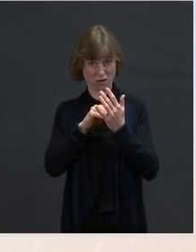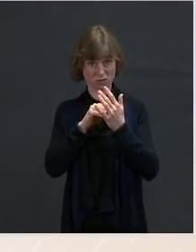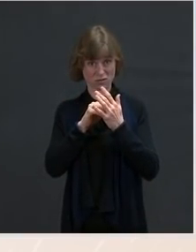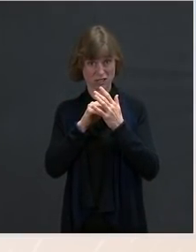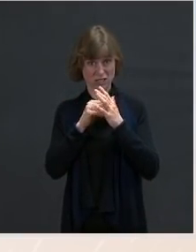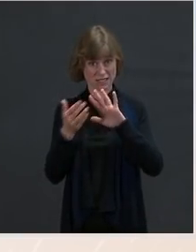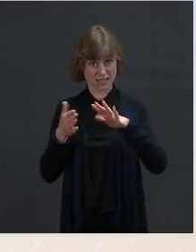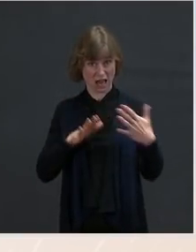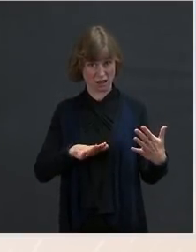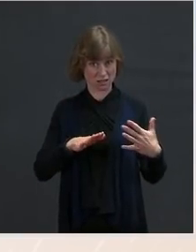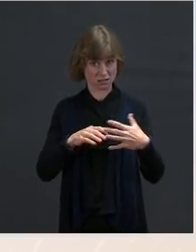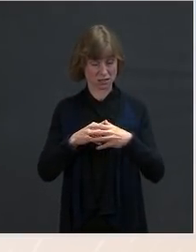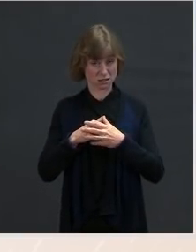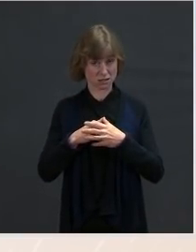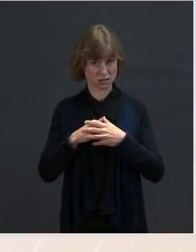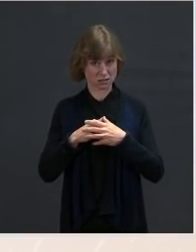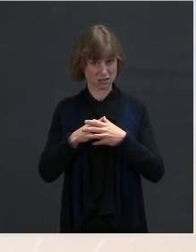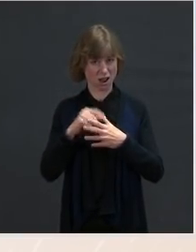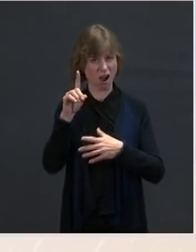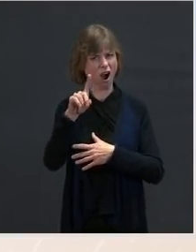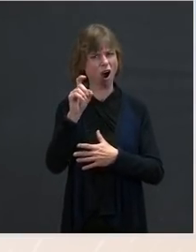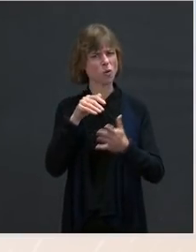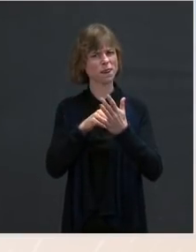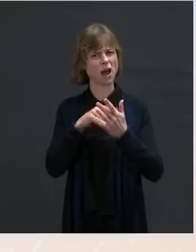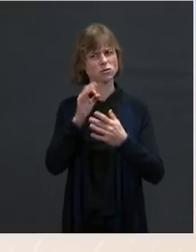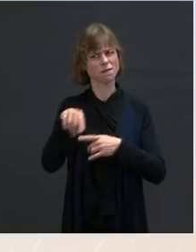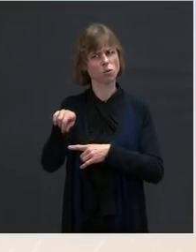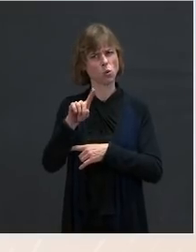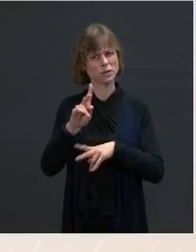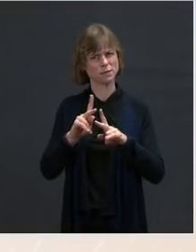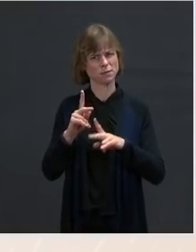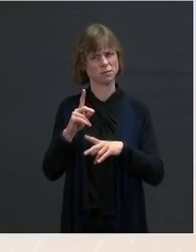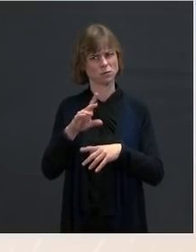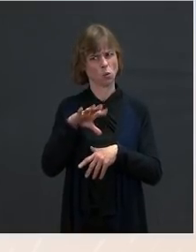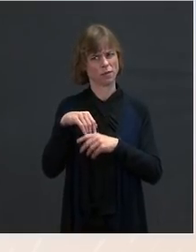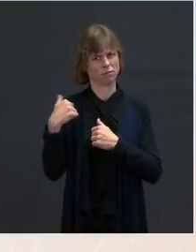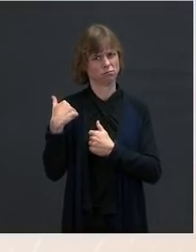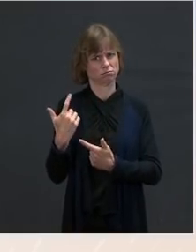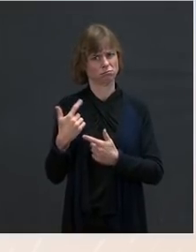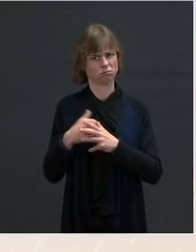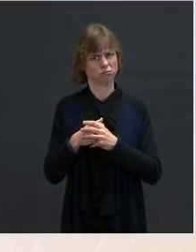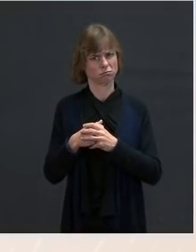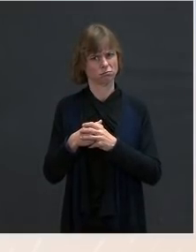100,000 of those Americans have died within the last month. What reflections is this White House